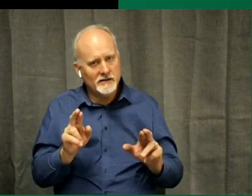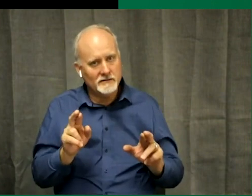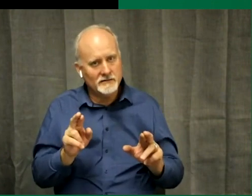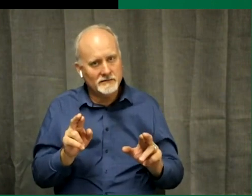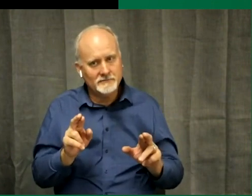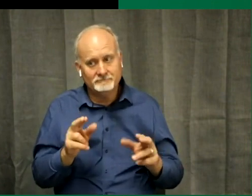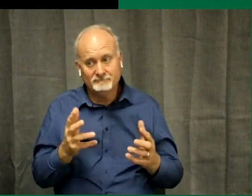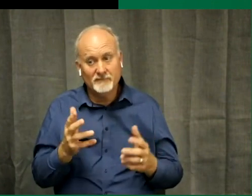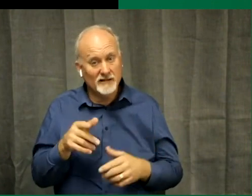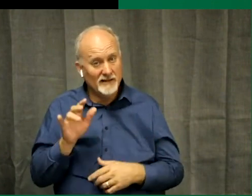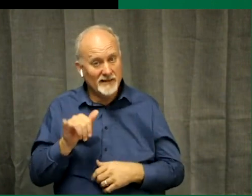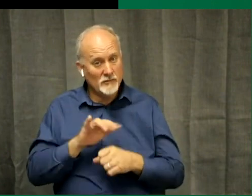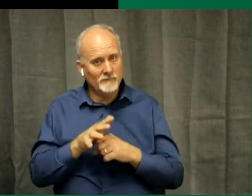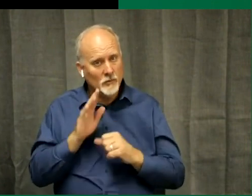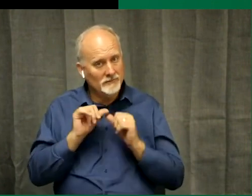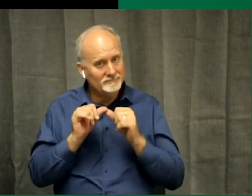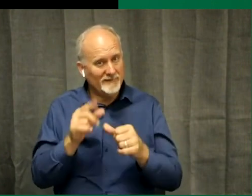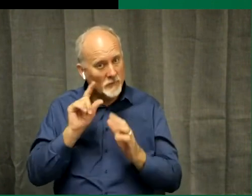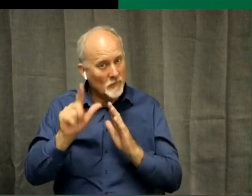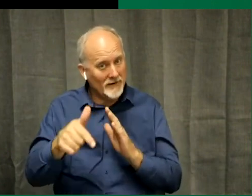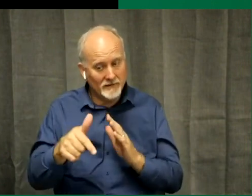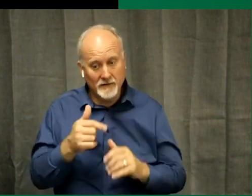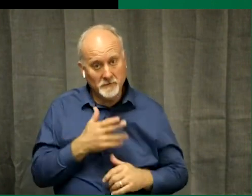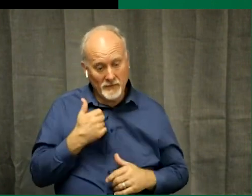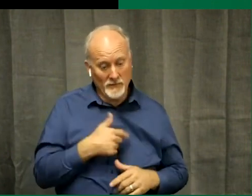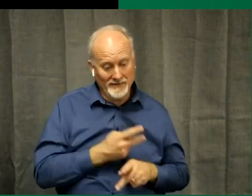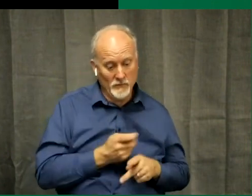it's going to be with us a while longer and the better we deal with it the better we work together